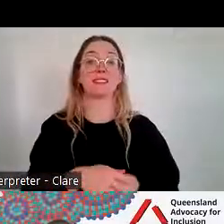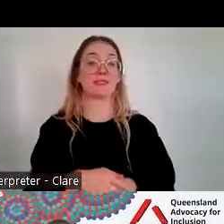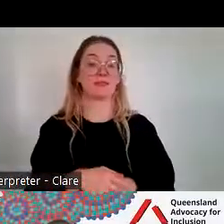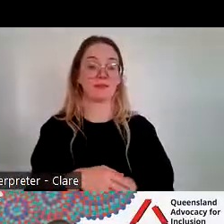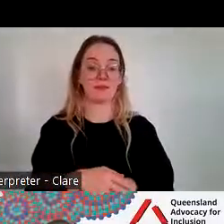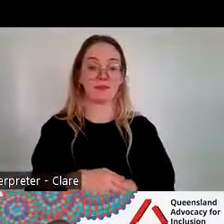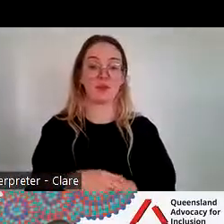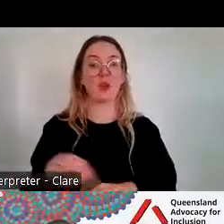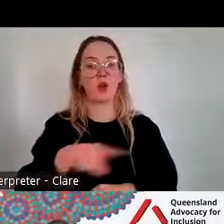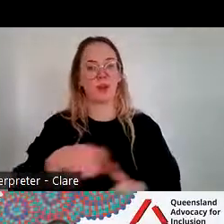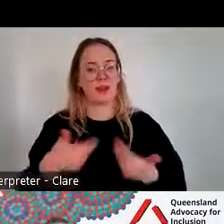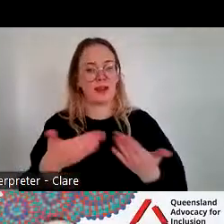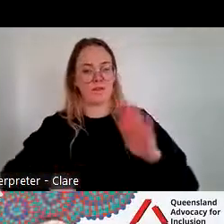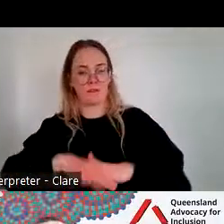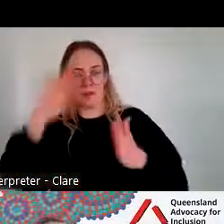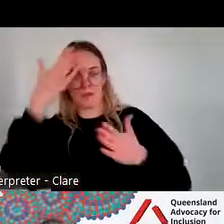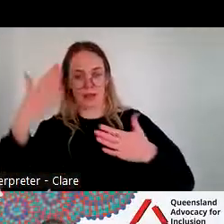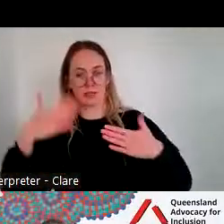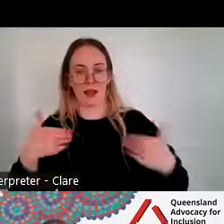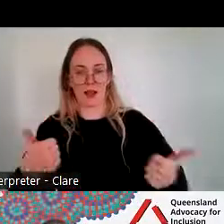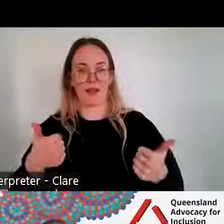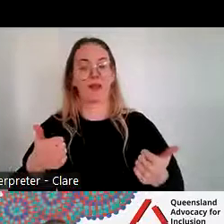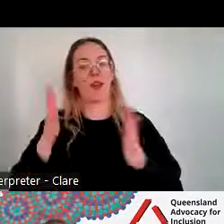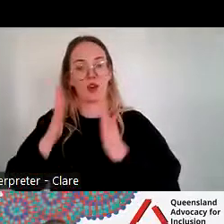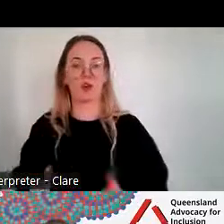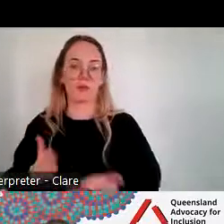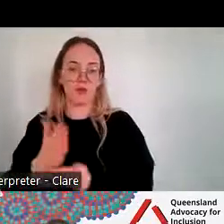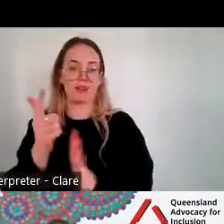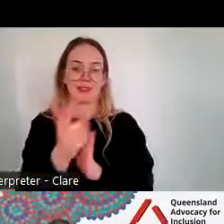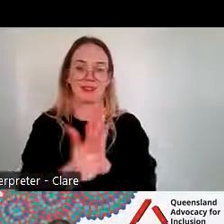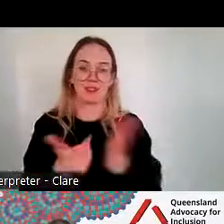human rights legal service, a justice support service, NDIS appeals and decisions support,